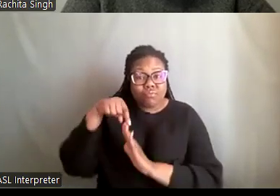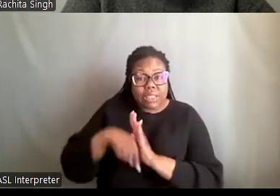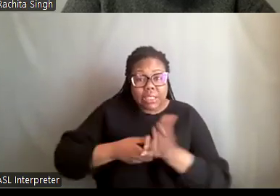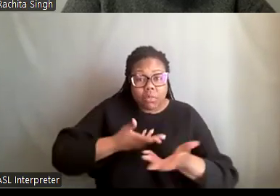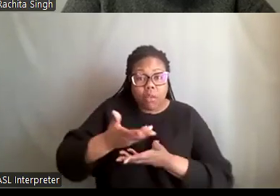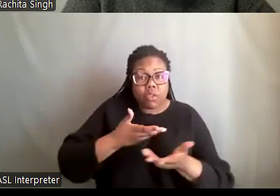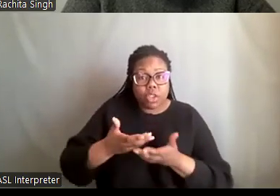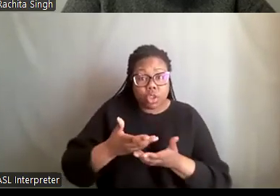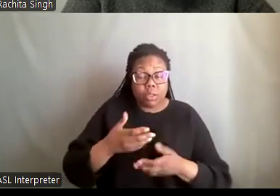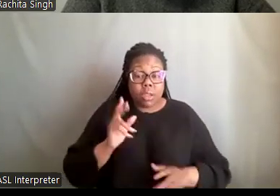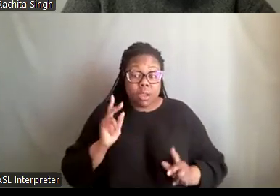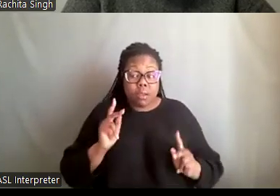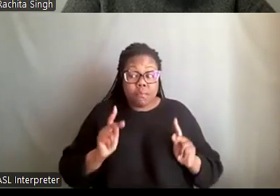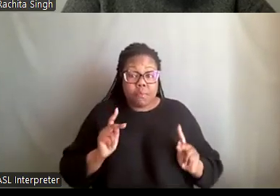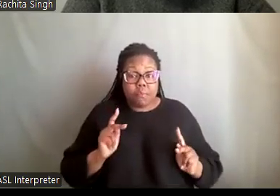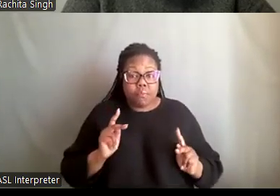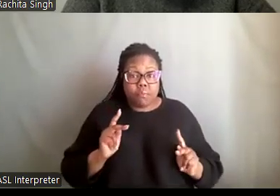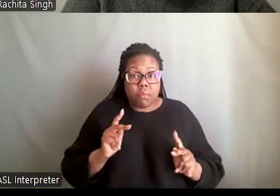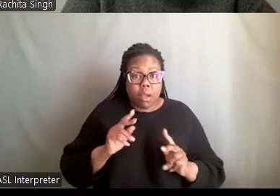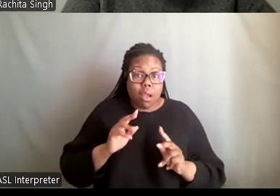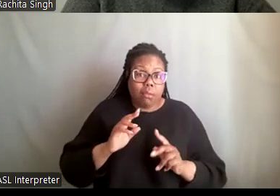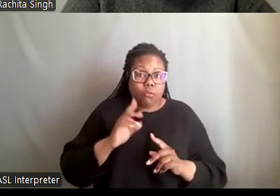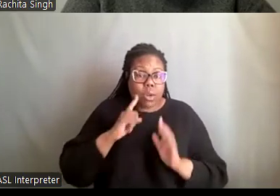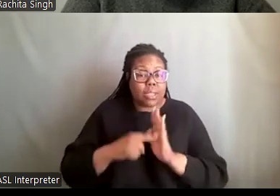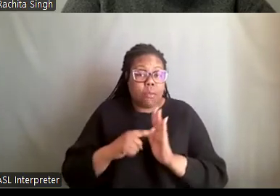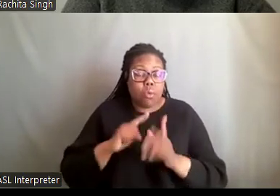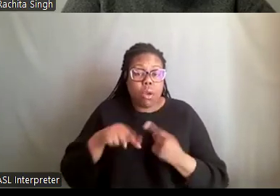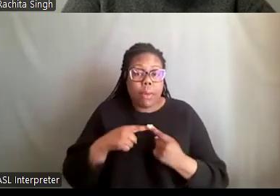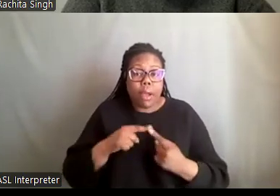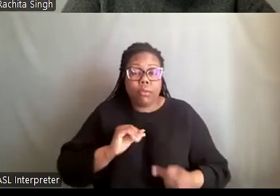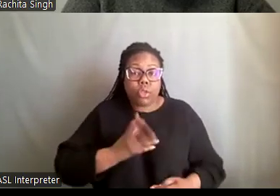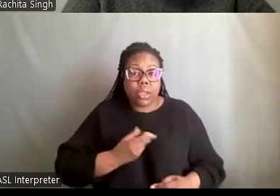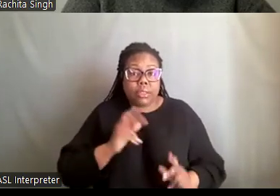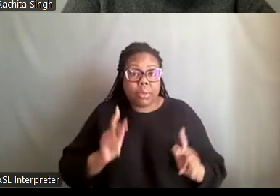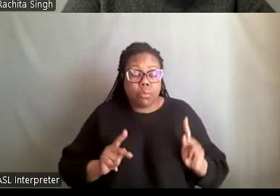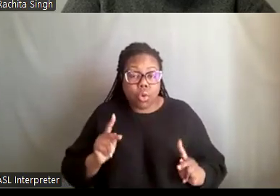people around trans issues, for example,